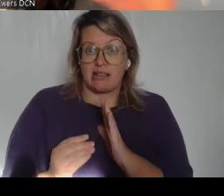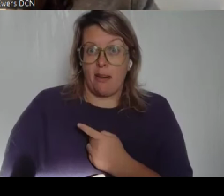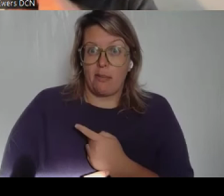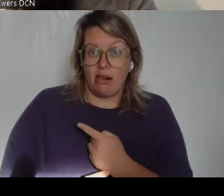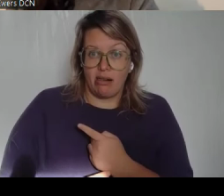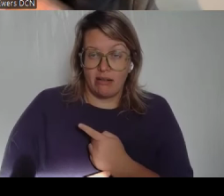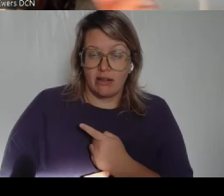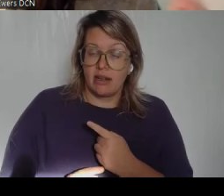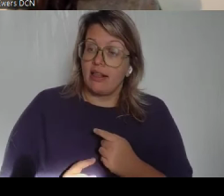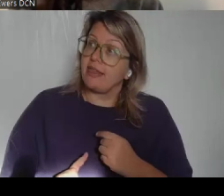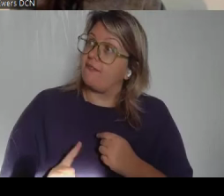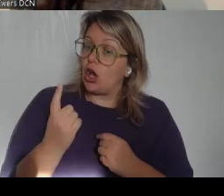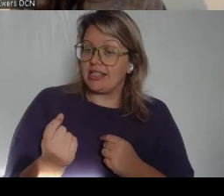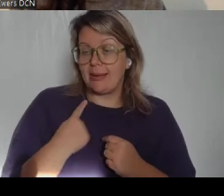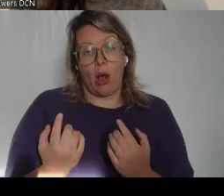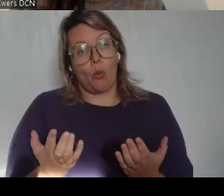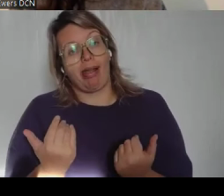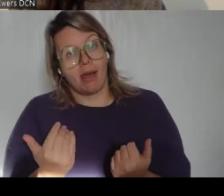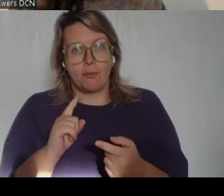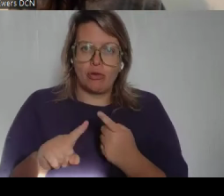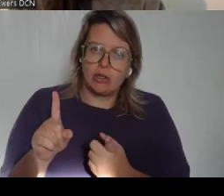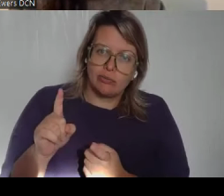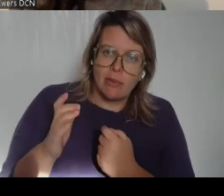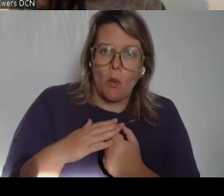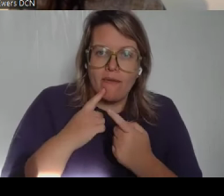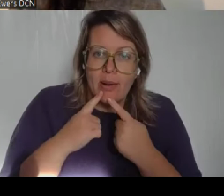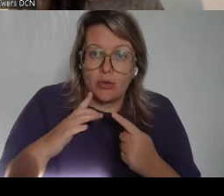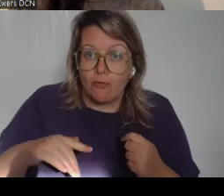that welcome automation to find out more. You may know others.